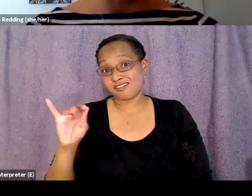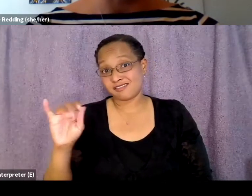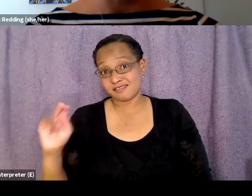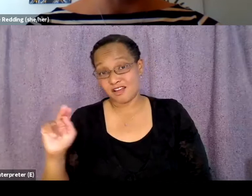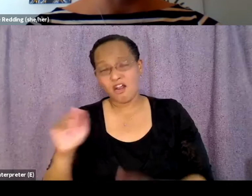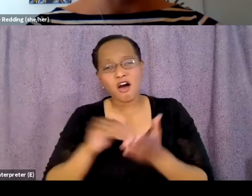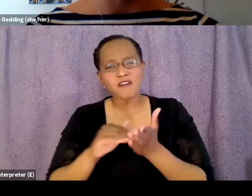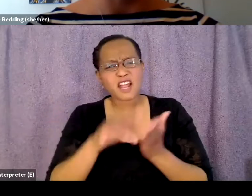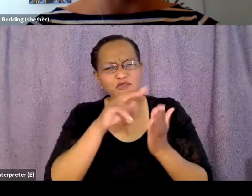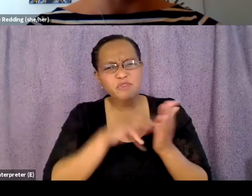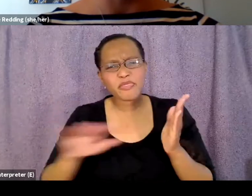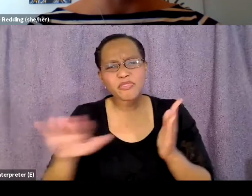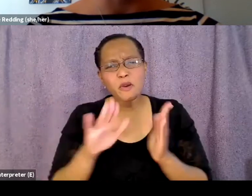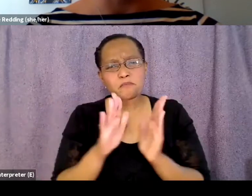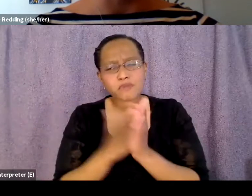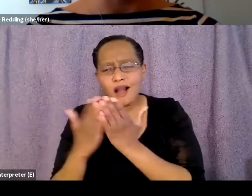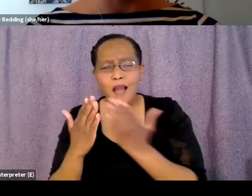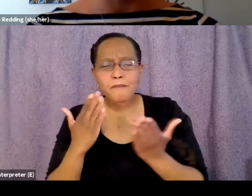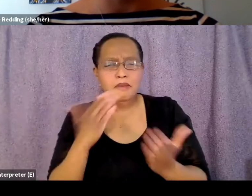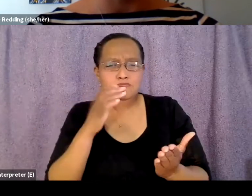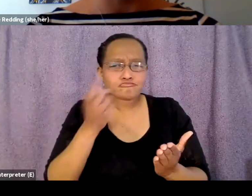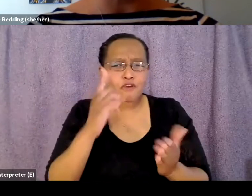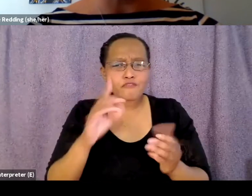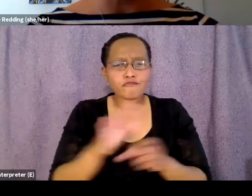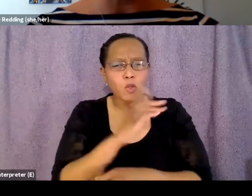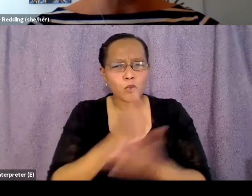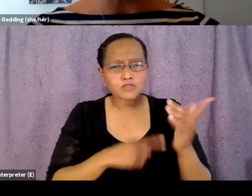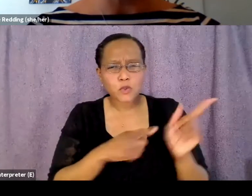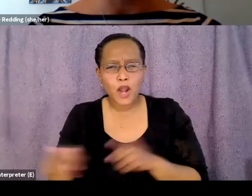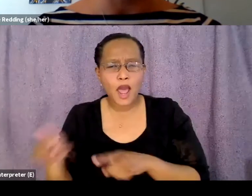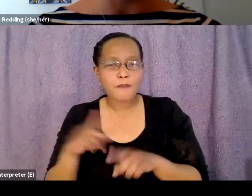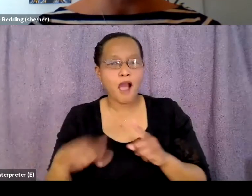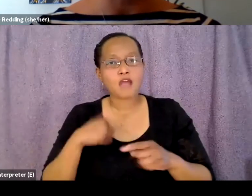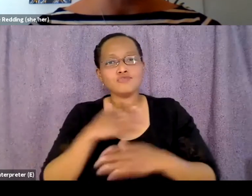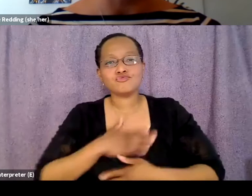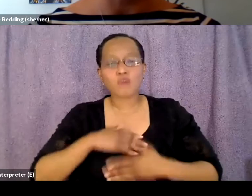Keah Brown: I enjoyed the idea of getting lost in someone else's world and getting lost